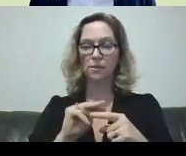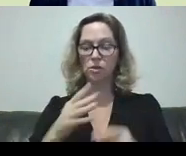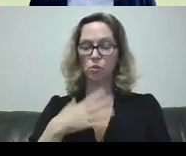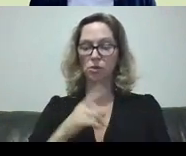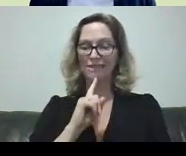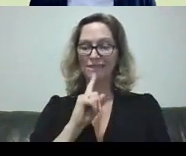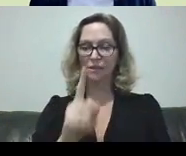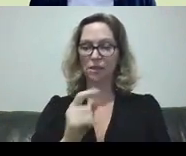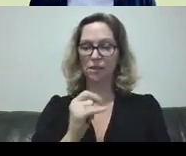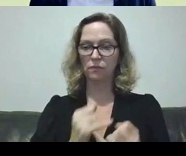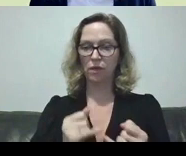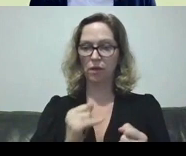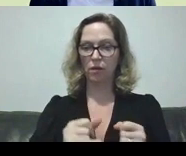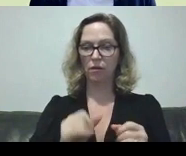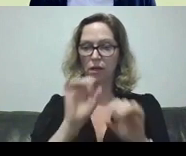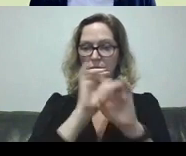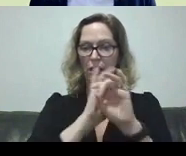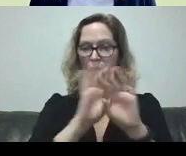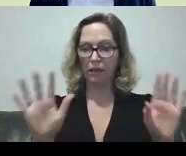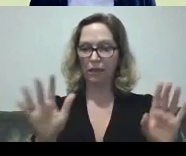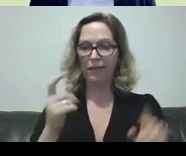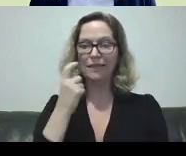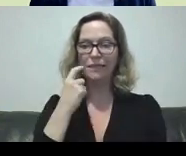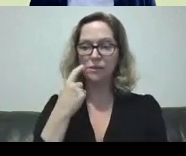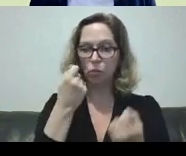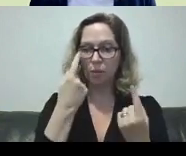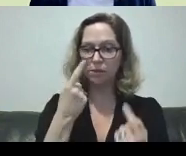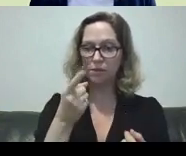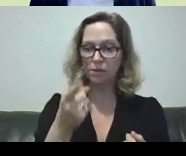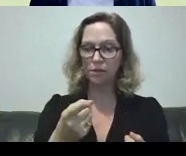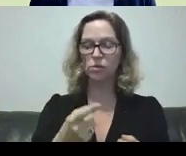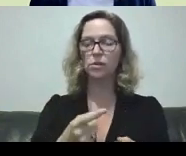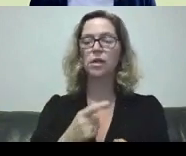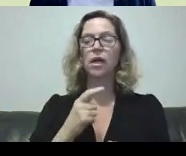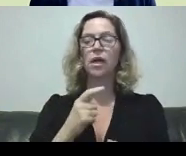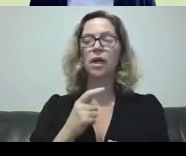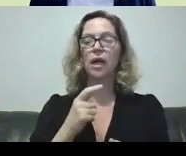clear and easy to understand and controlled, you deliver information in a